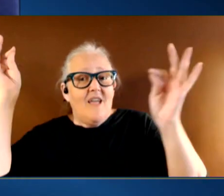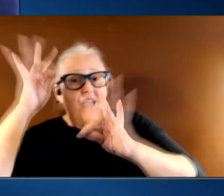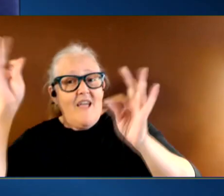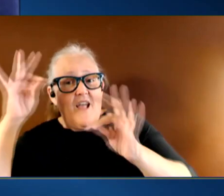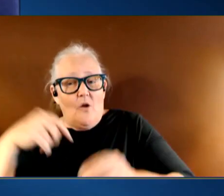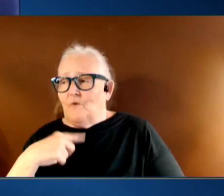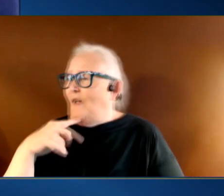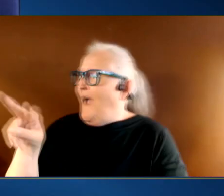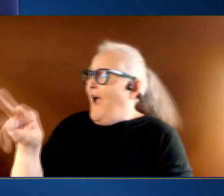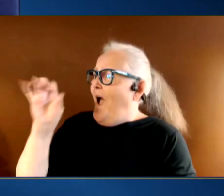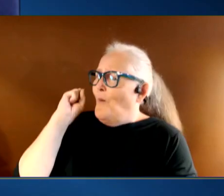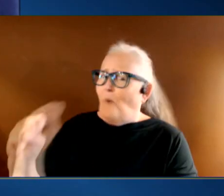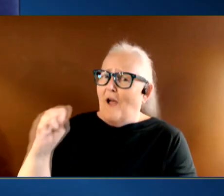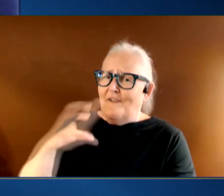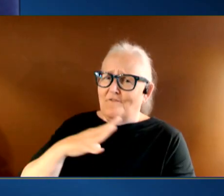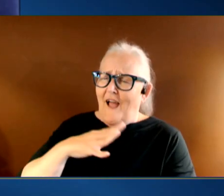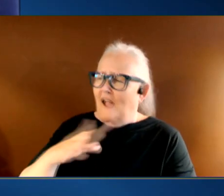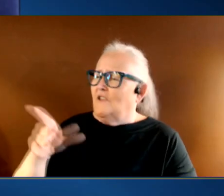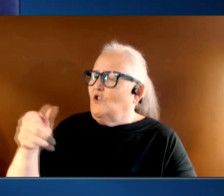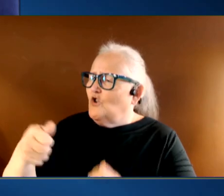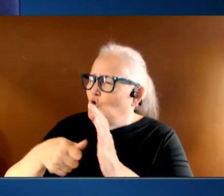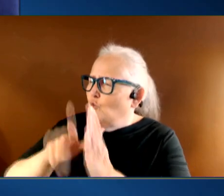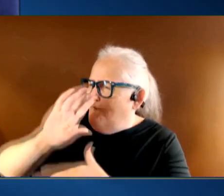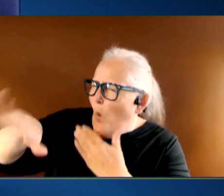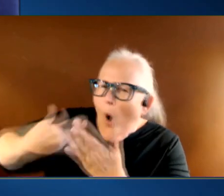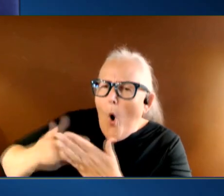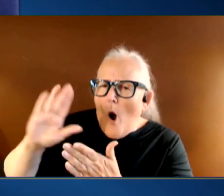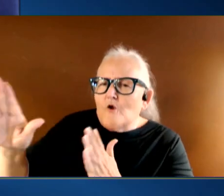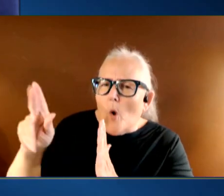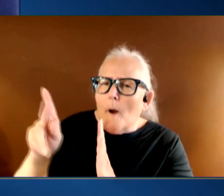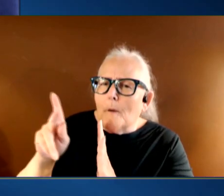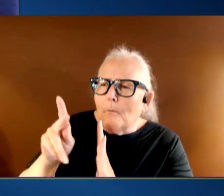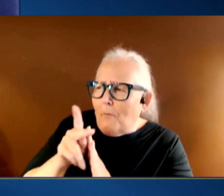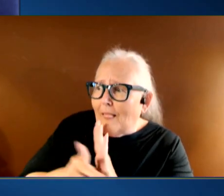So, I don't quite know the outcomes of that, because that's proprietary. But what you'll see